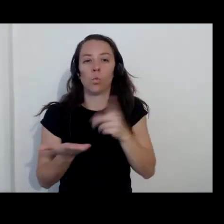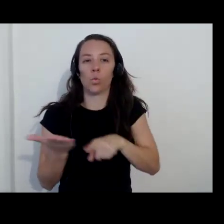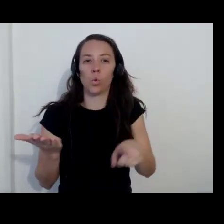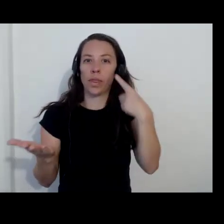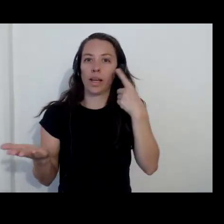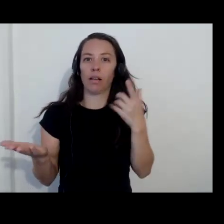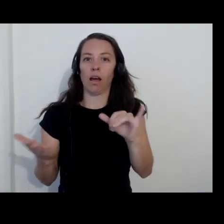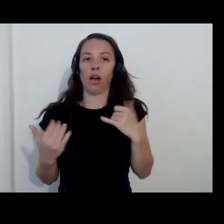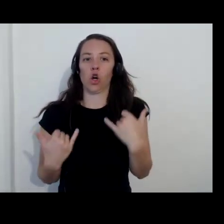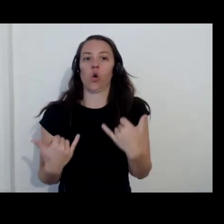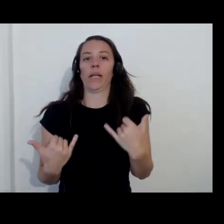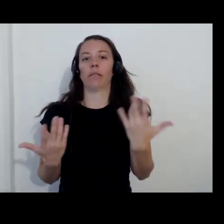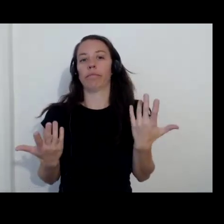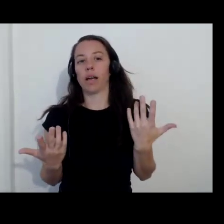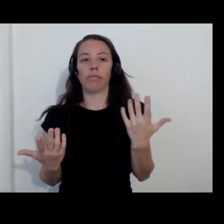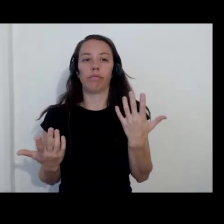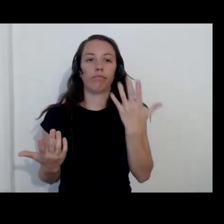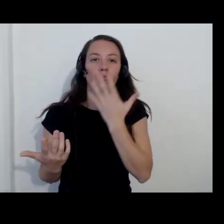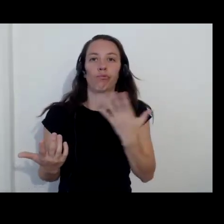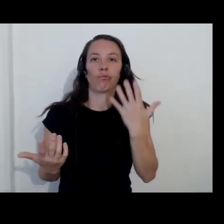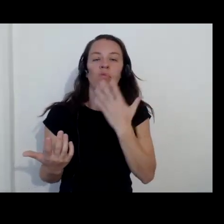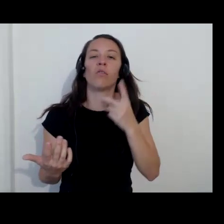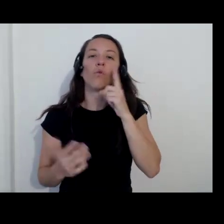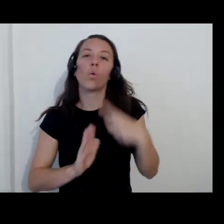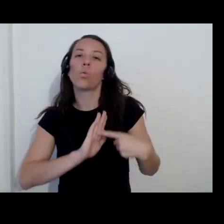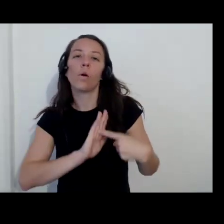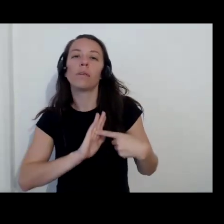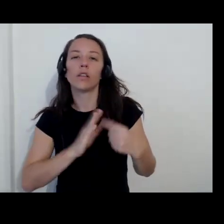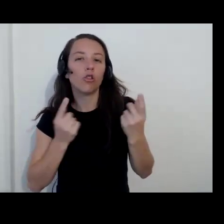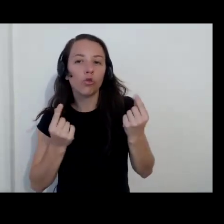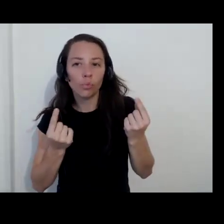current landscape of representation looks like of Disabled people on the screen.